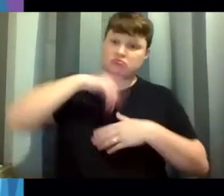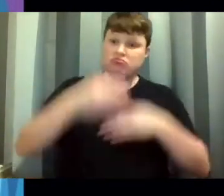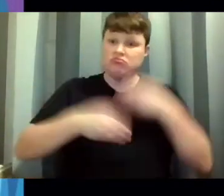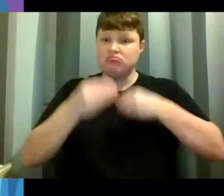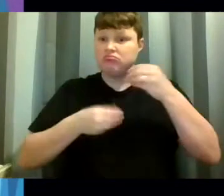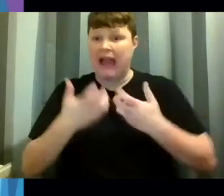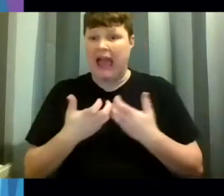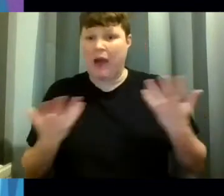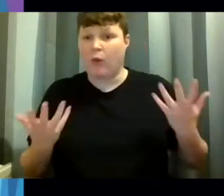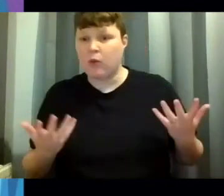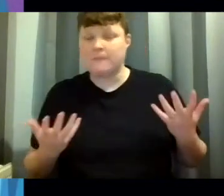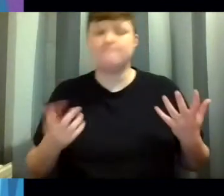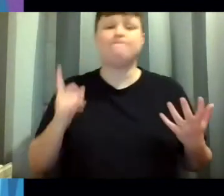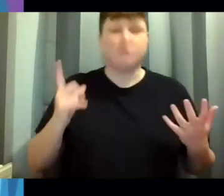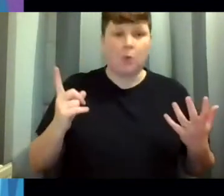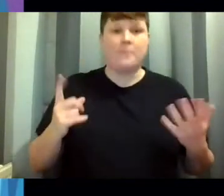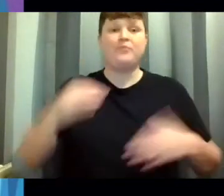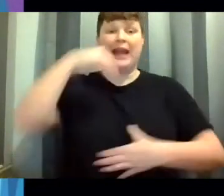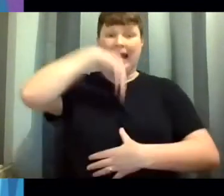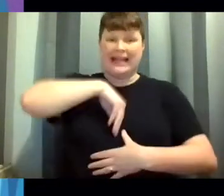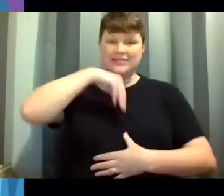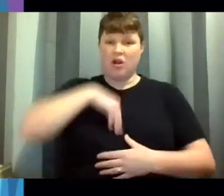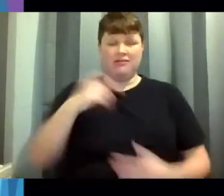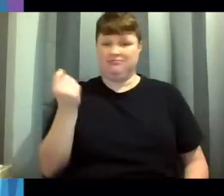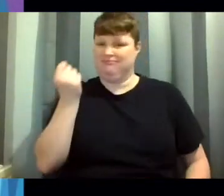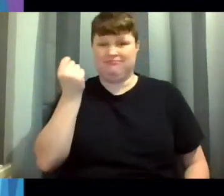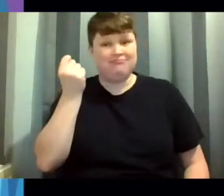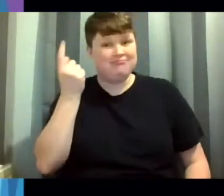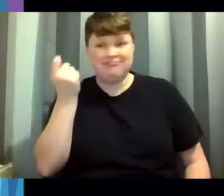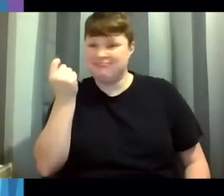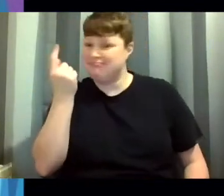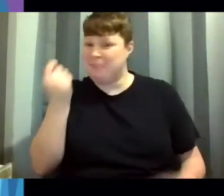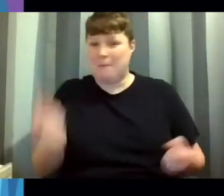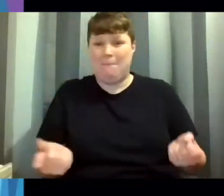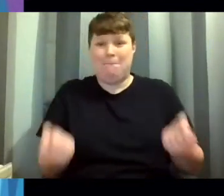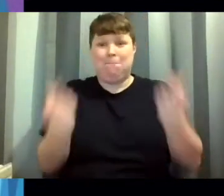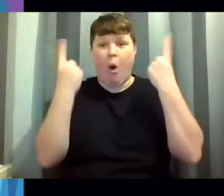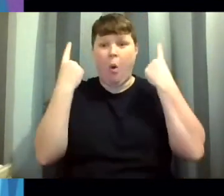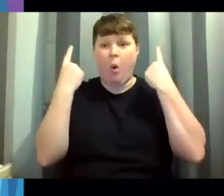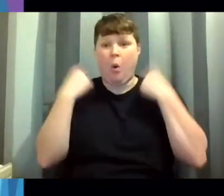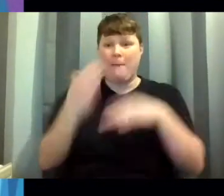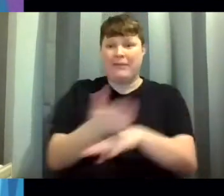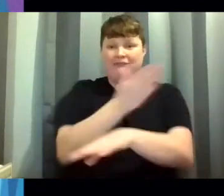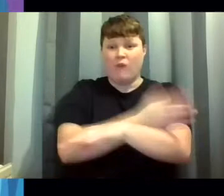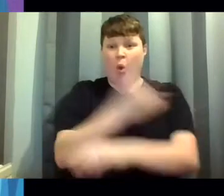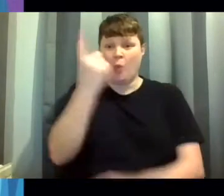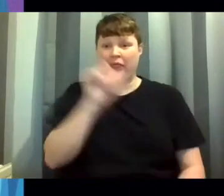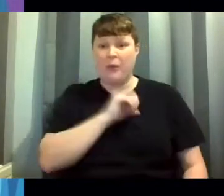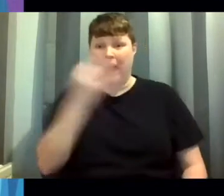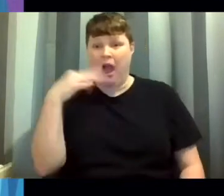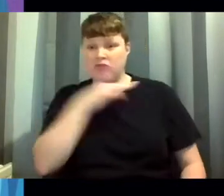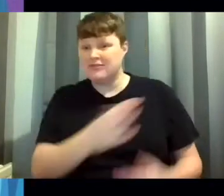The internal body was poorly understood before the 1800s. This included everything from eating and